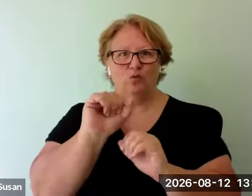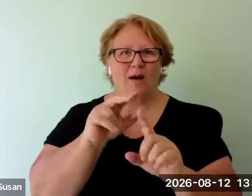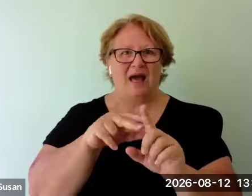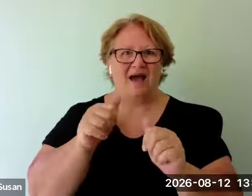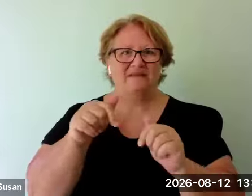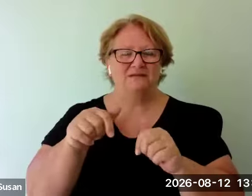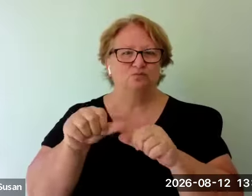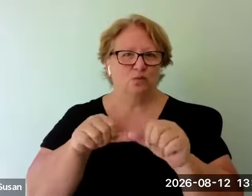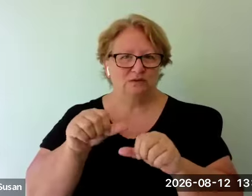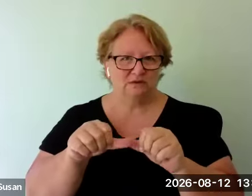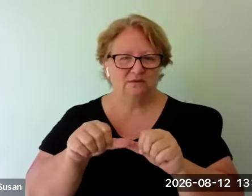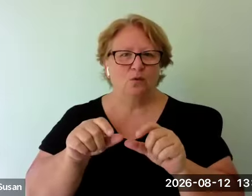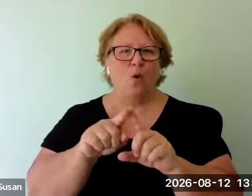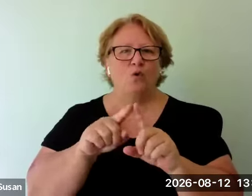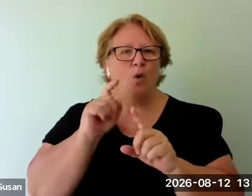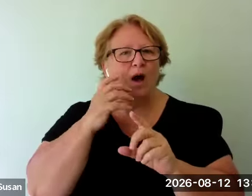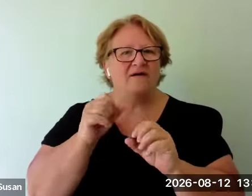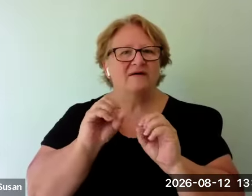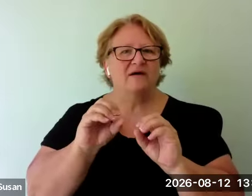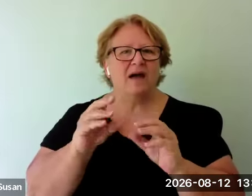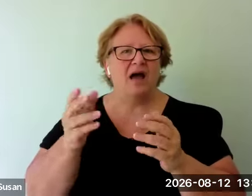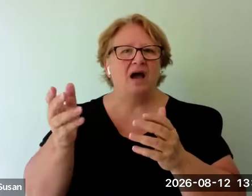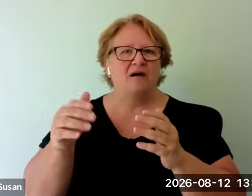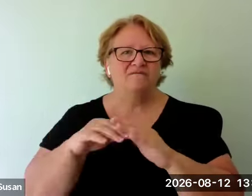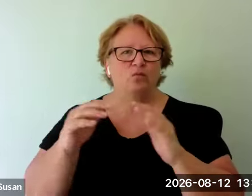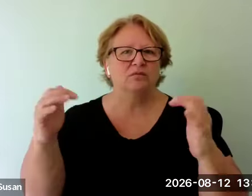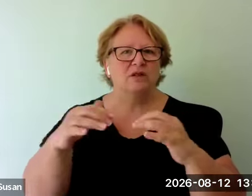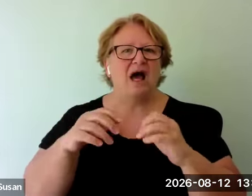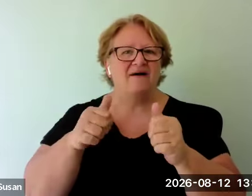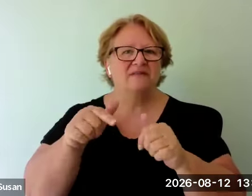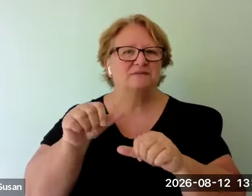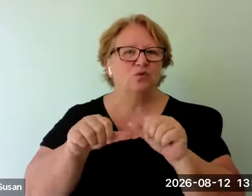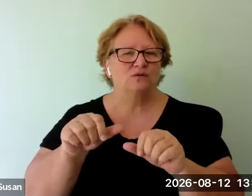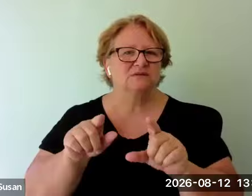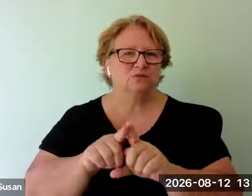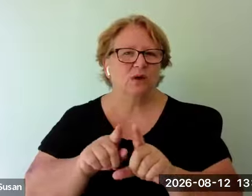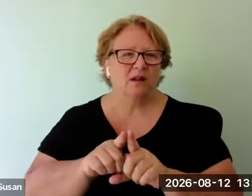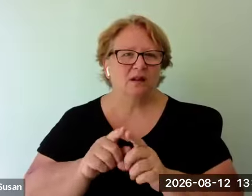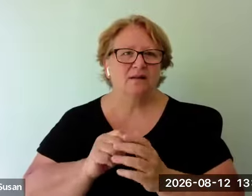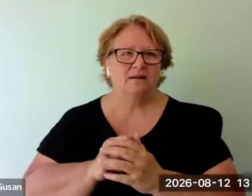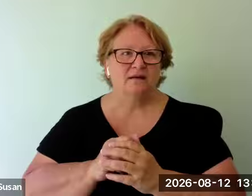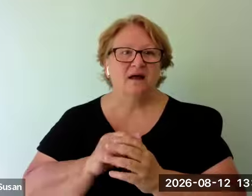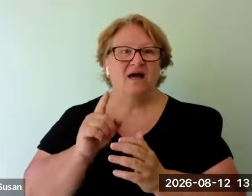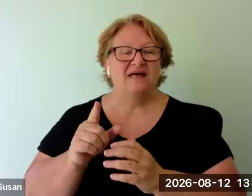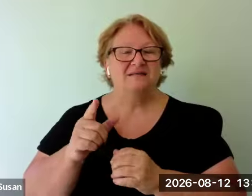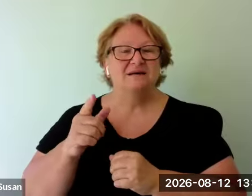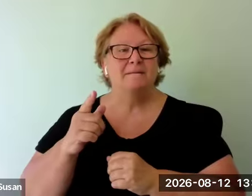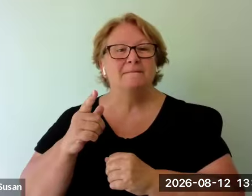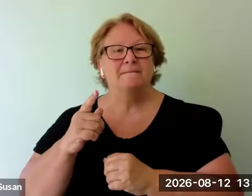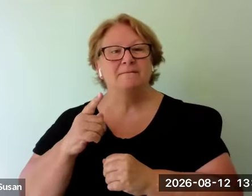why we provide feedback, if applicants wish they can get - sorry, individual feedback after this process. And also